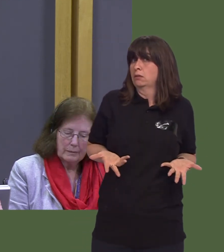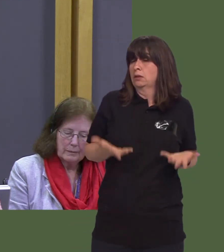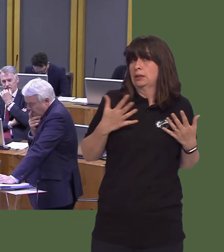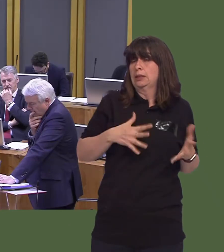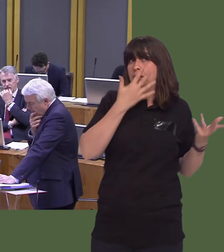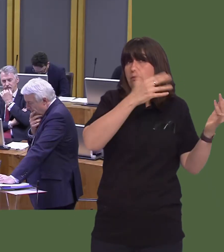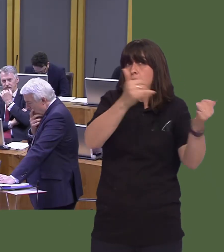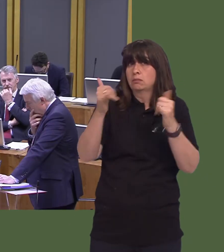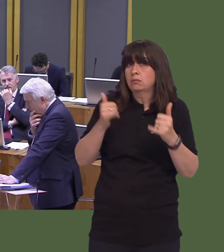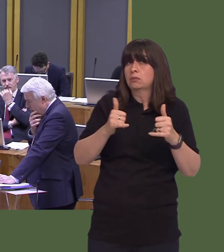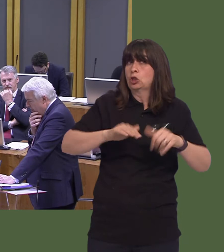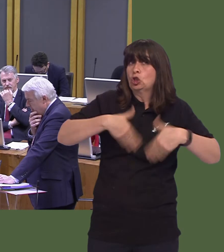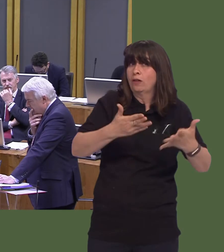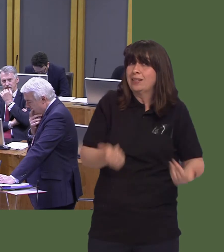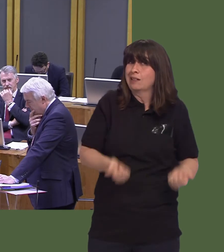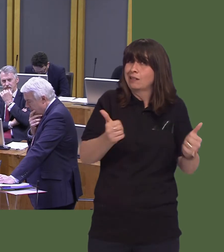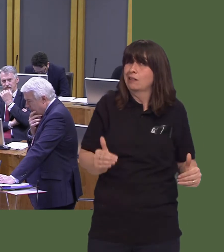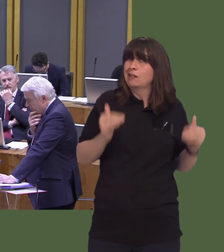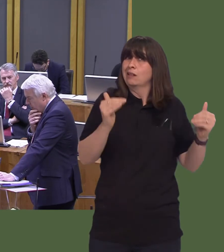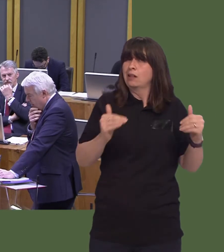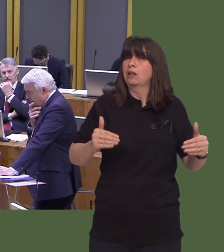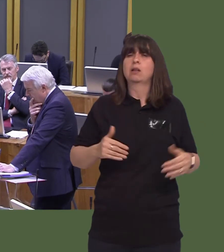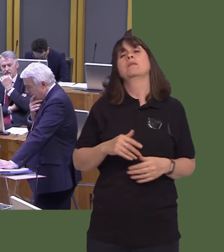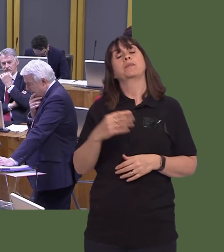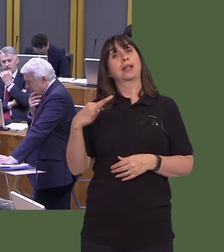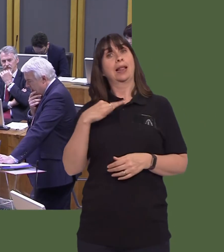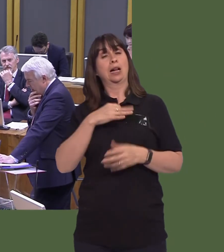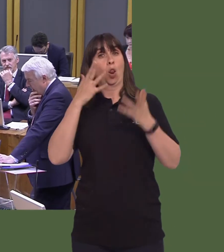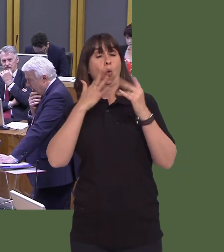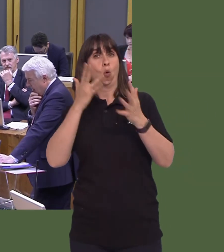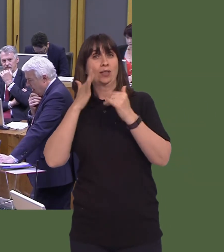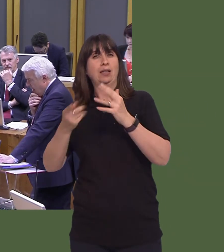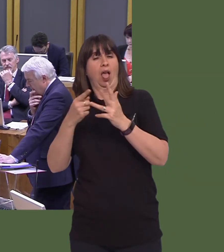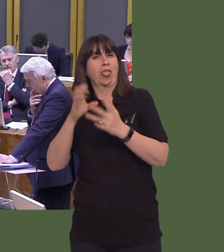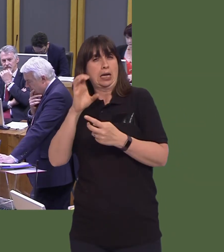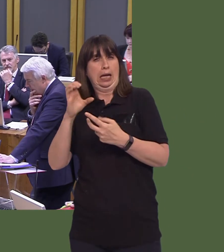Carwyn Jones AM: Well, there already exist clinical audits for a number of other cancers,